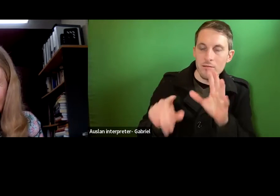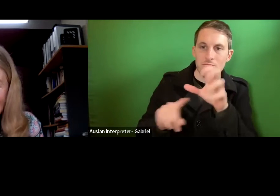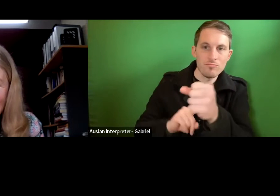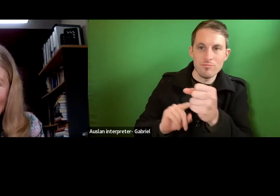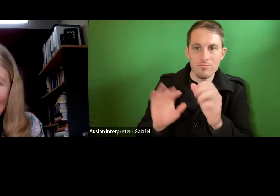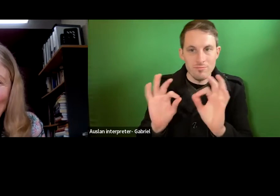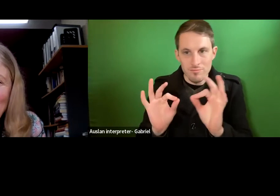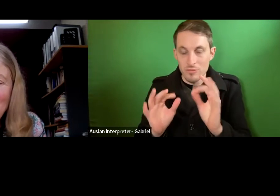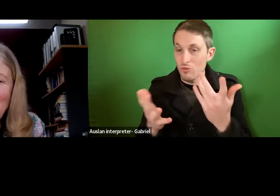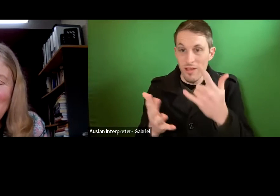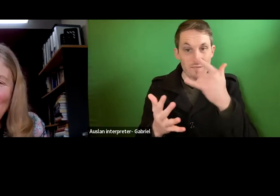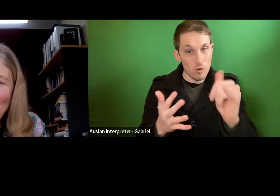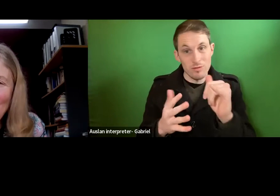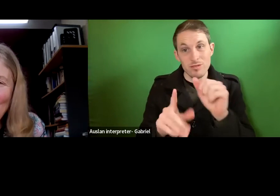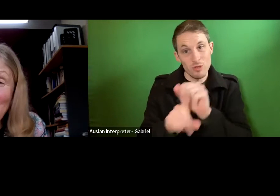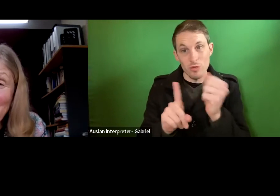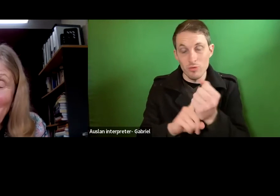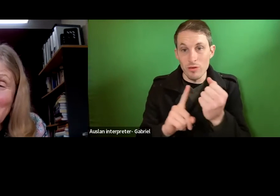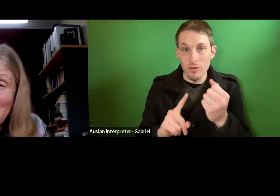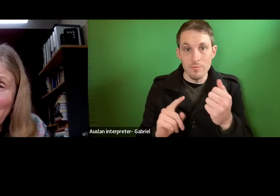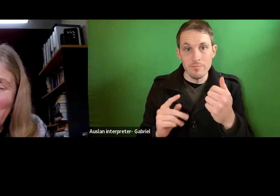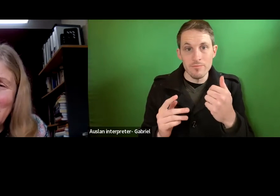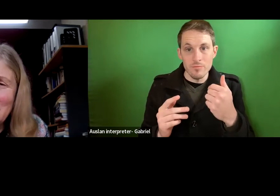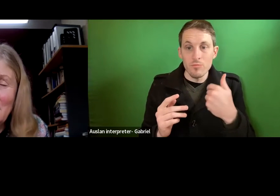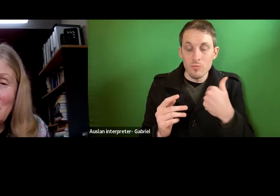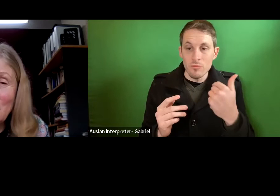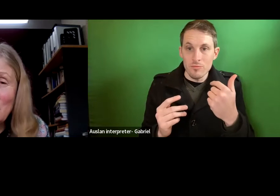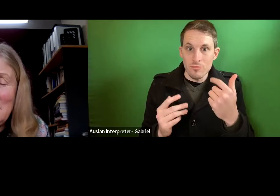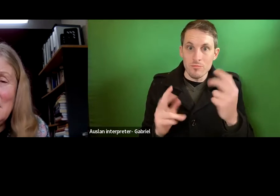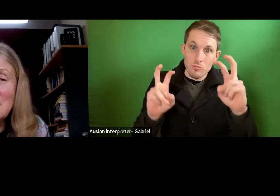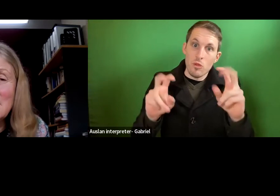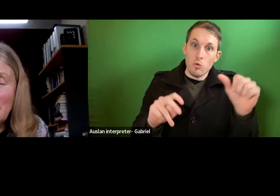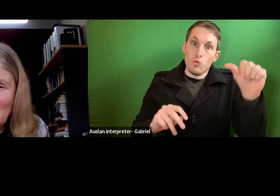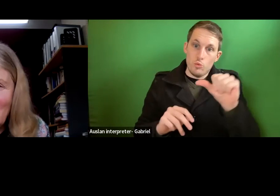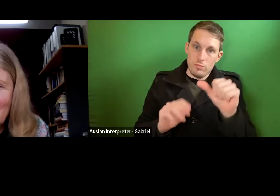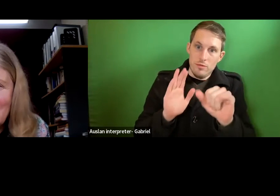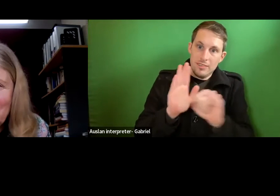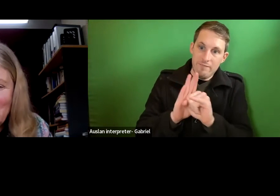see much as we would say that students should be identified in the school years. Sometimes